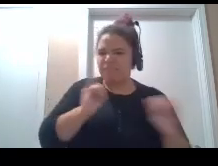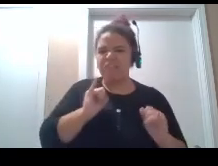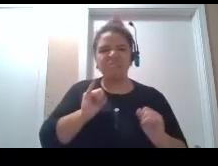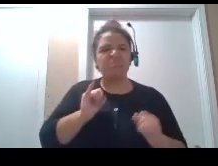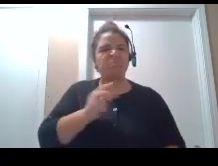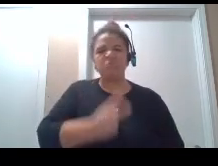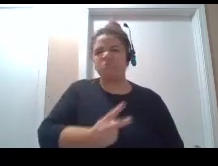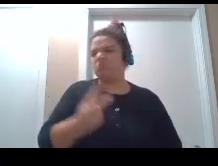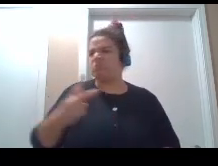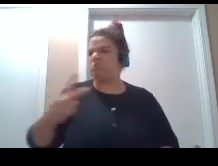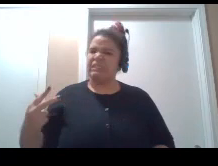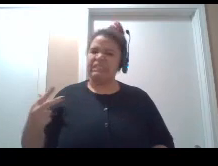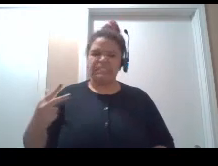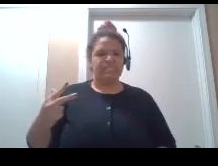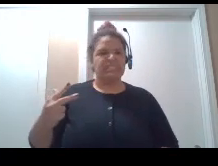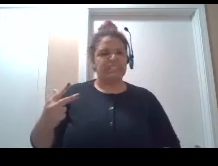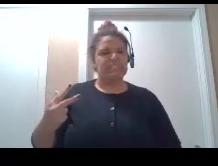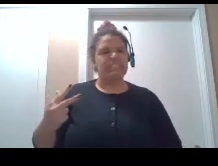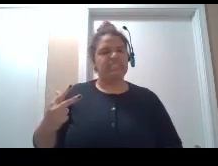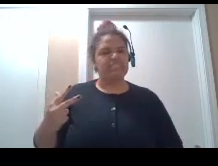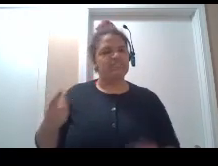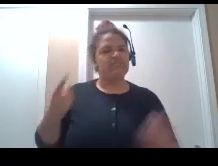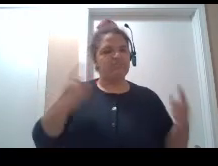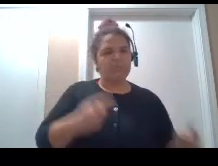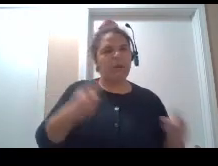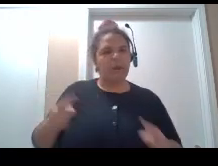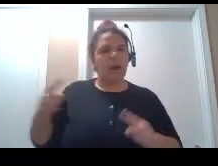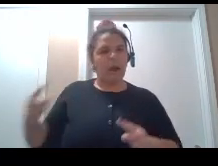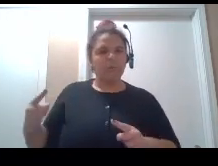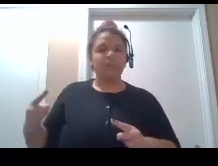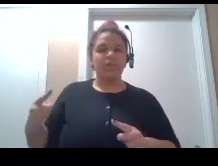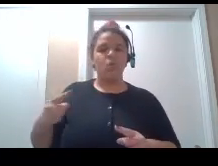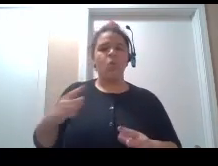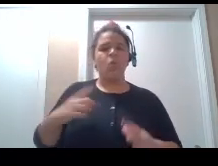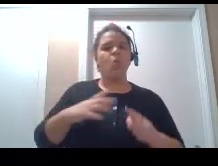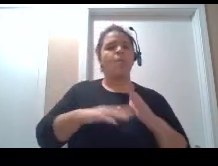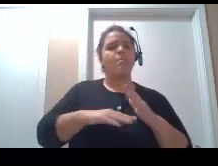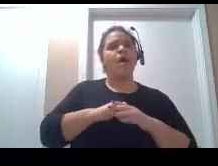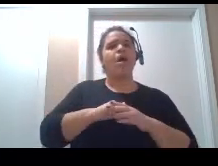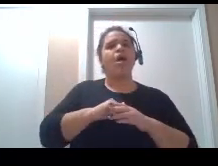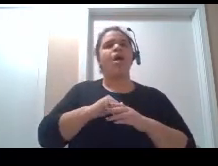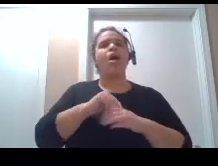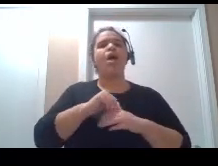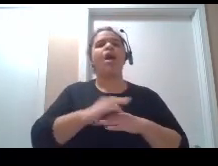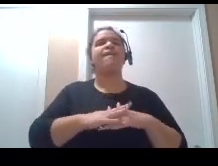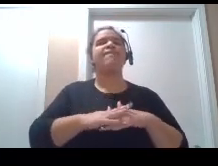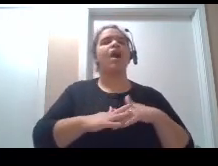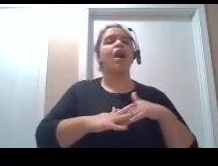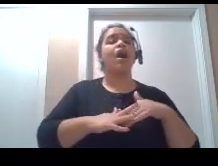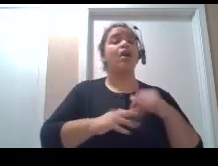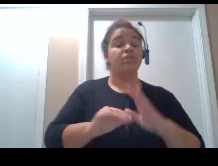become comfortable with the process. And this is in addition to the mock interviews conducted by OOD.